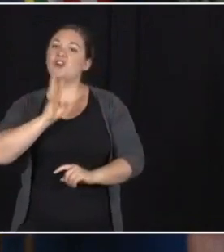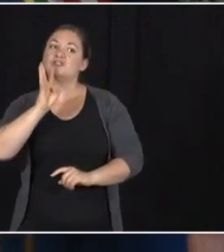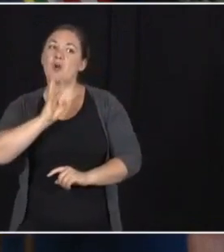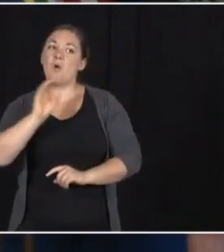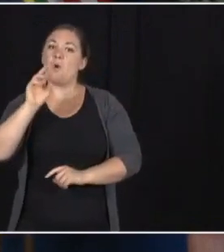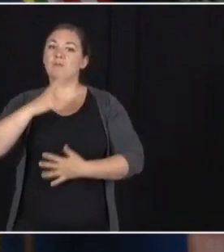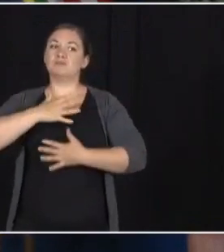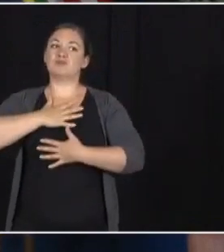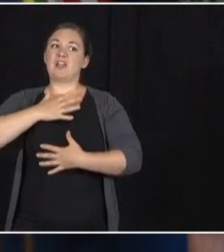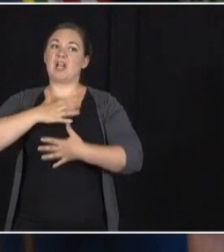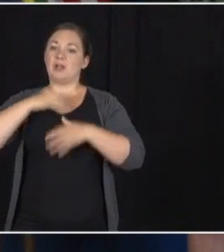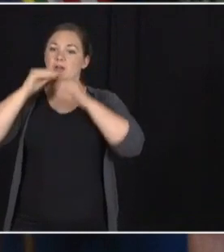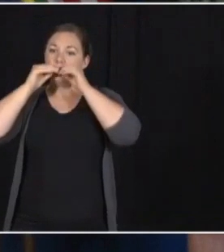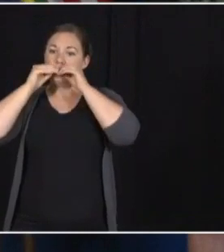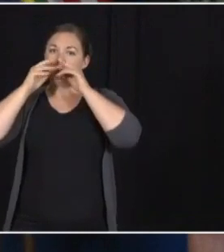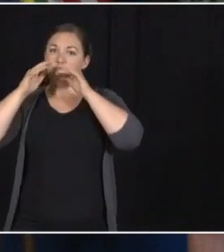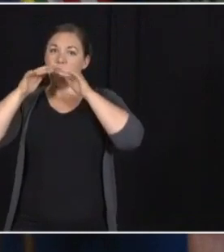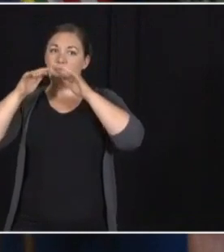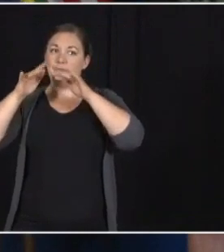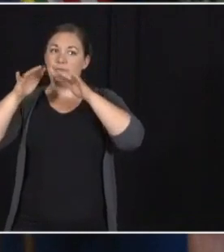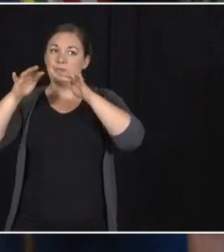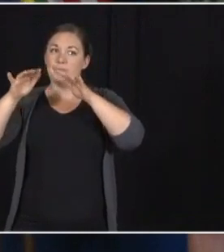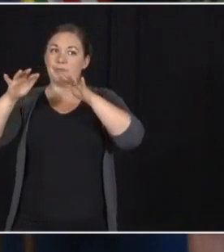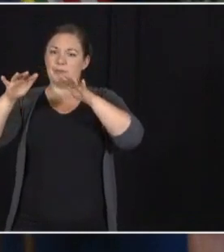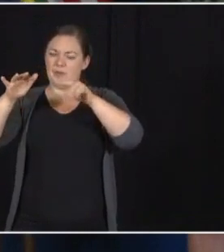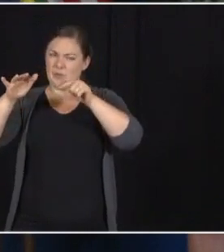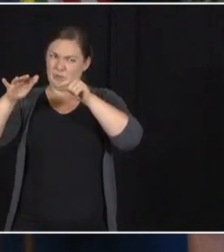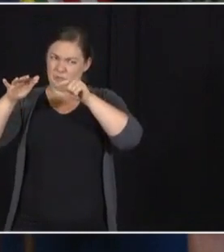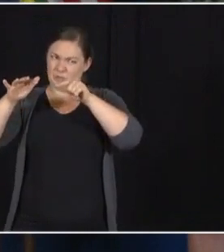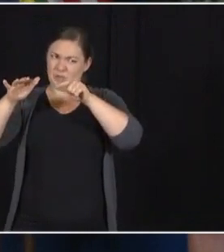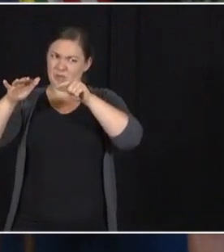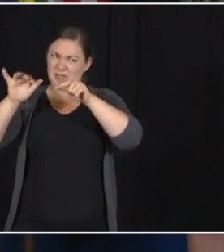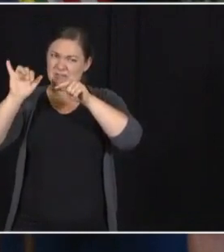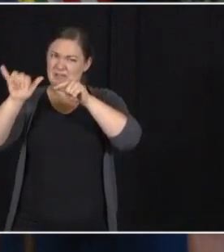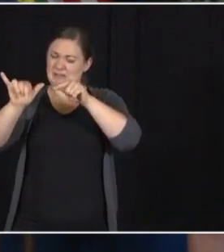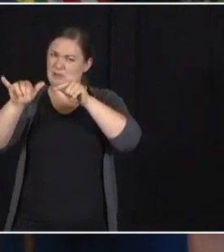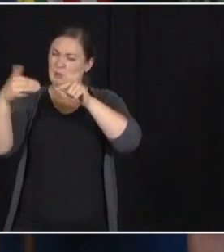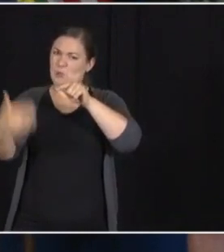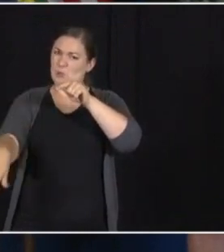I'm wondering is this not a bad sign going into stage III